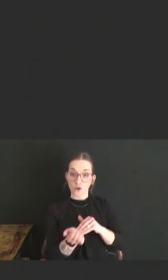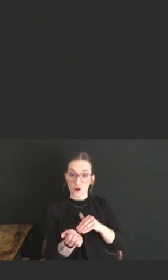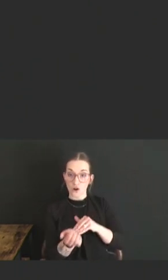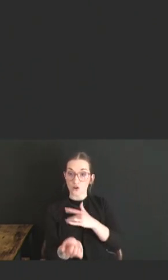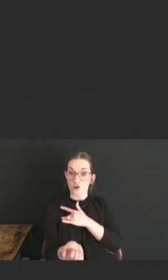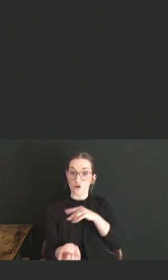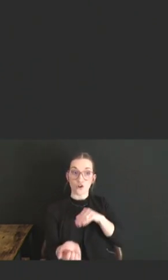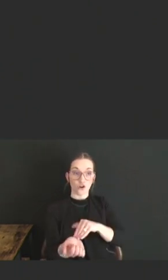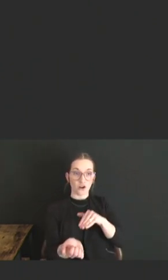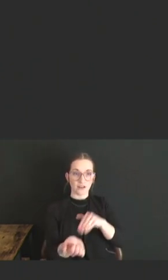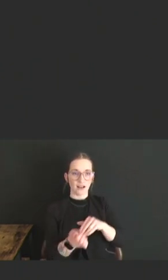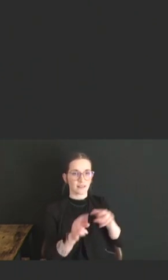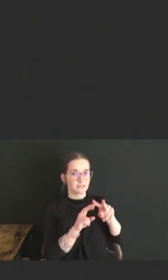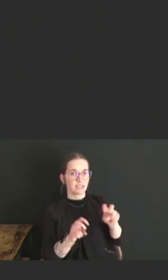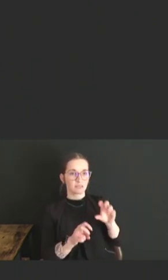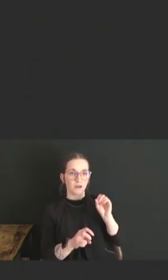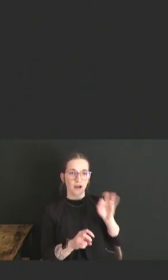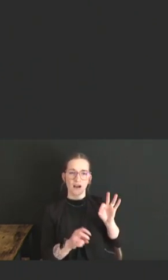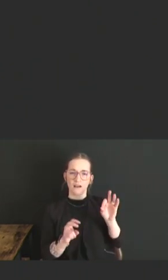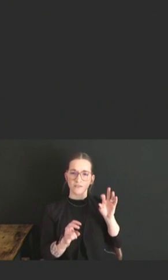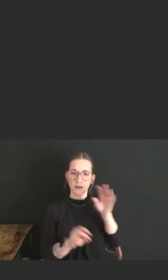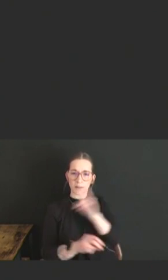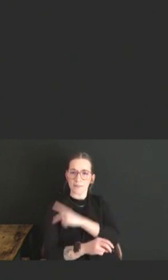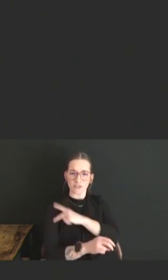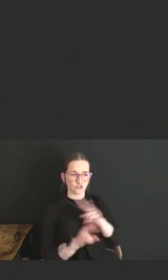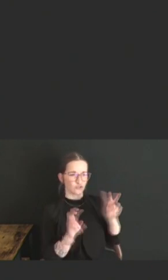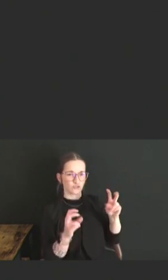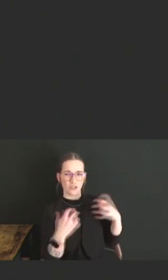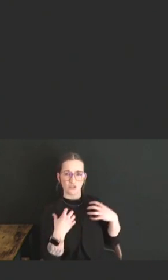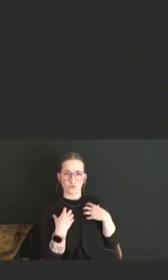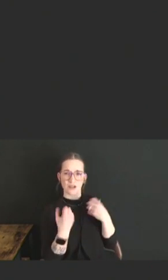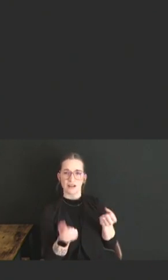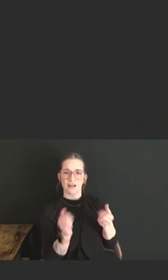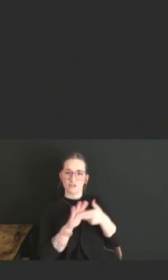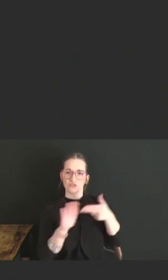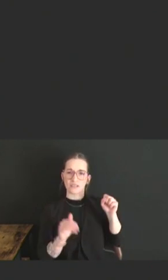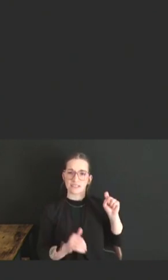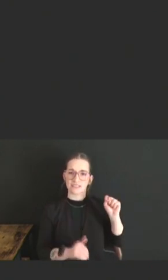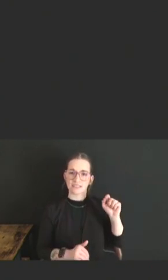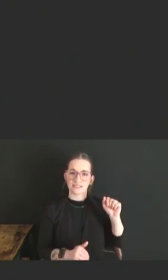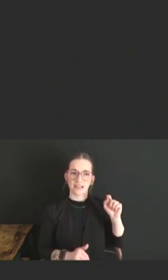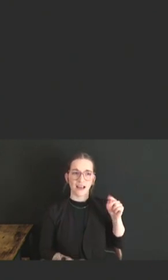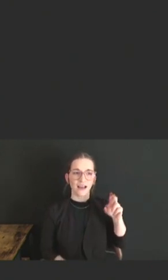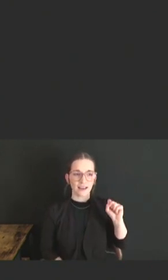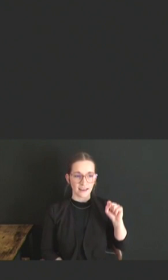cardiac recovery status at the time of the one year survey. The graph below shows the classes